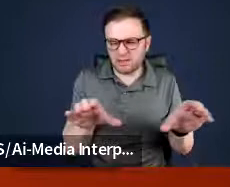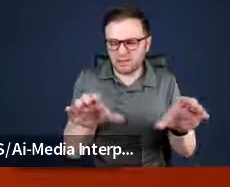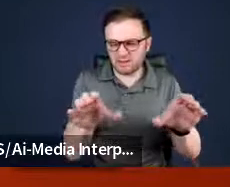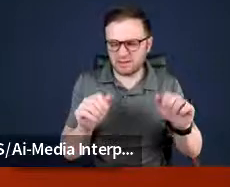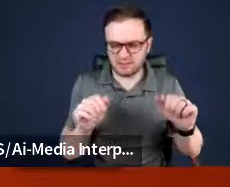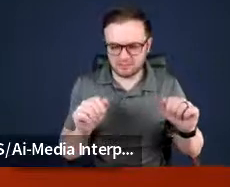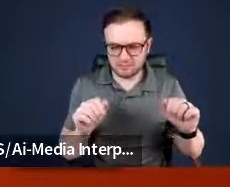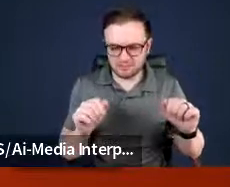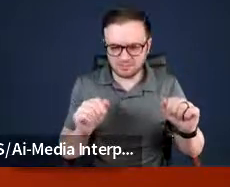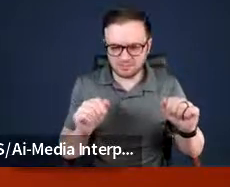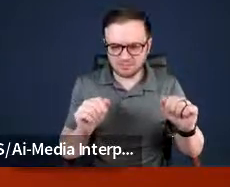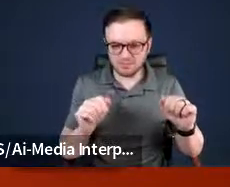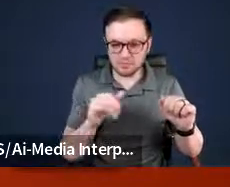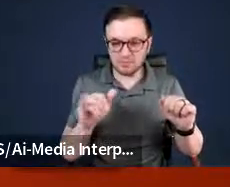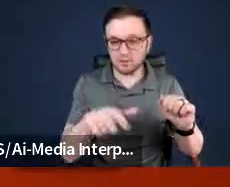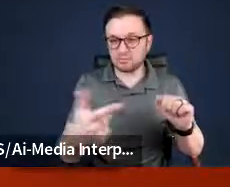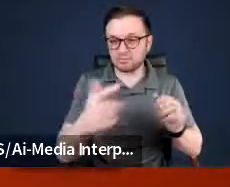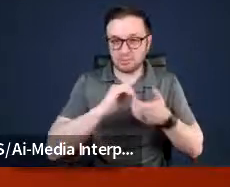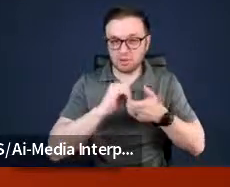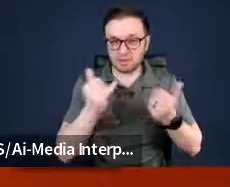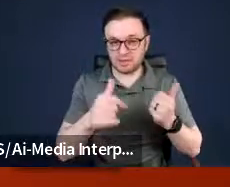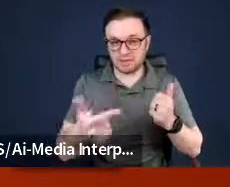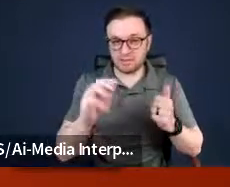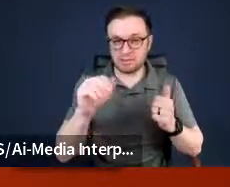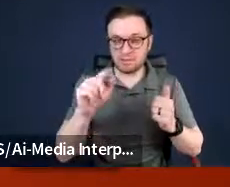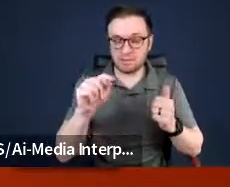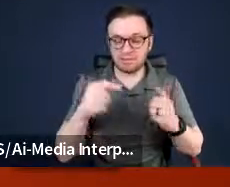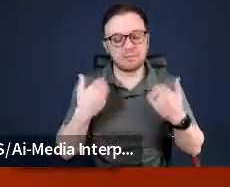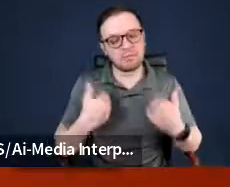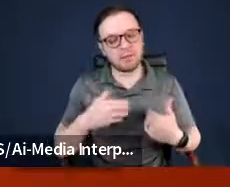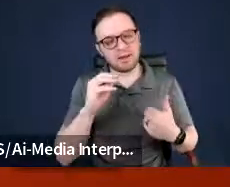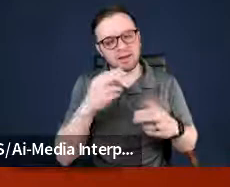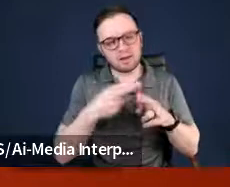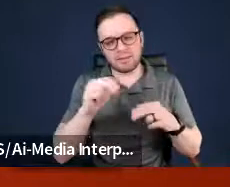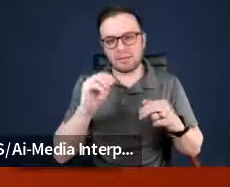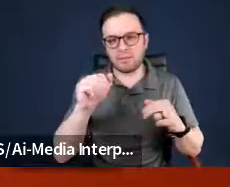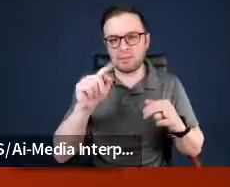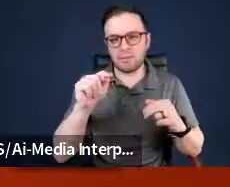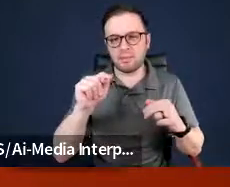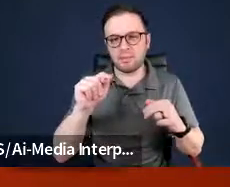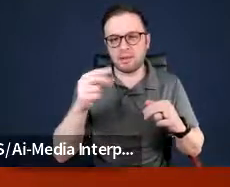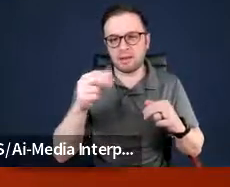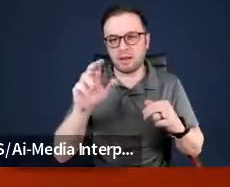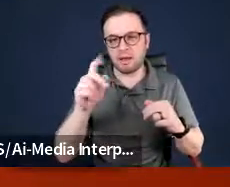in relation to digital excess ability and my partner in crime today I'm going to hand over to Matt